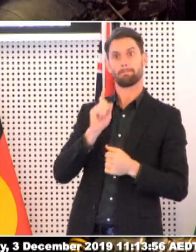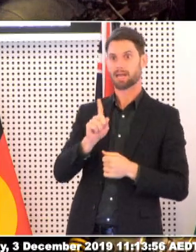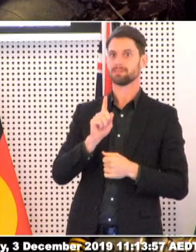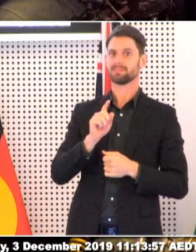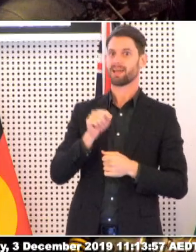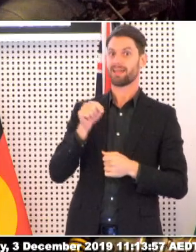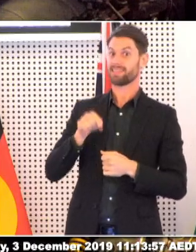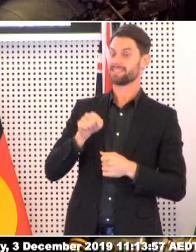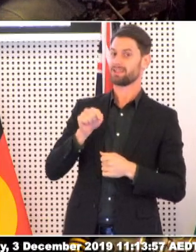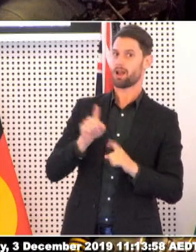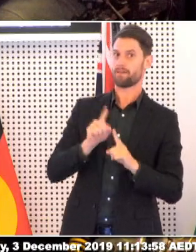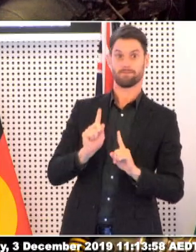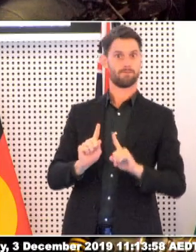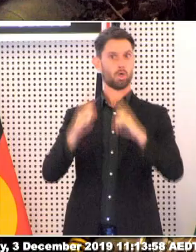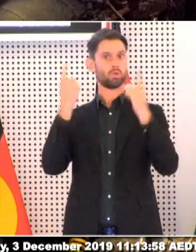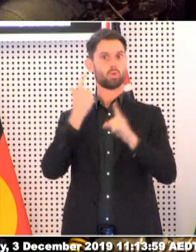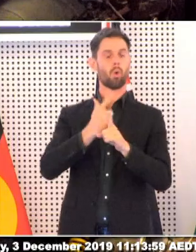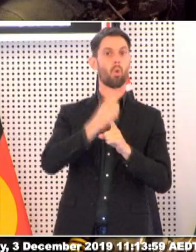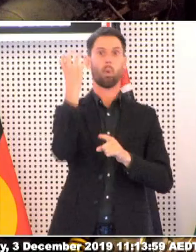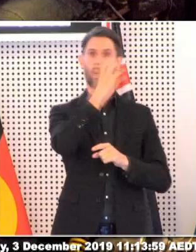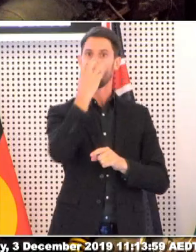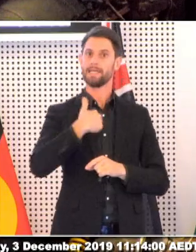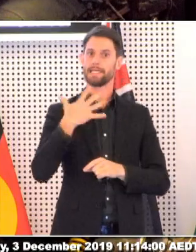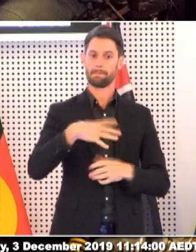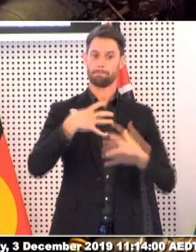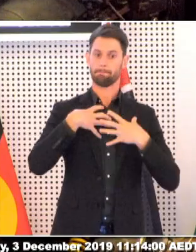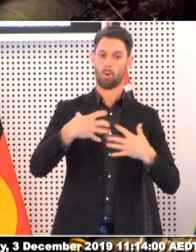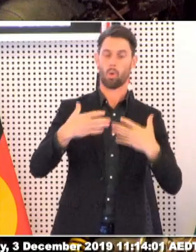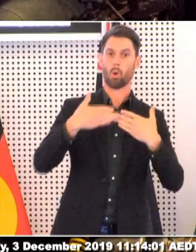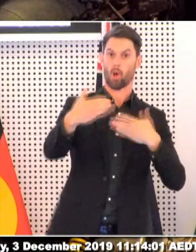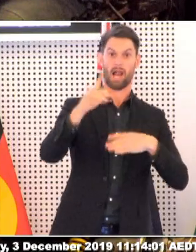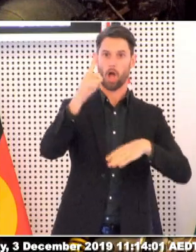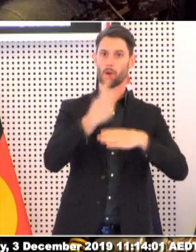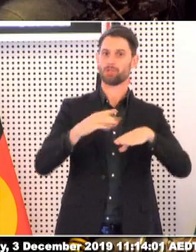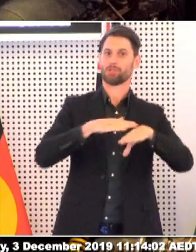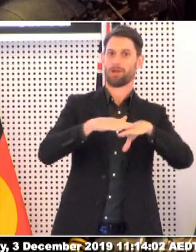an investigation which we may need to explore further into the future.